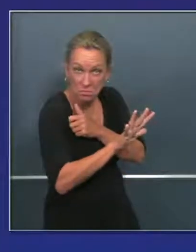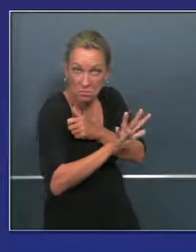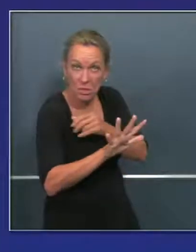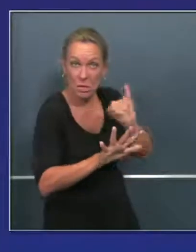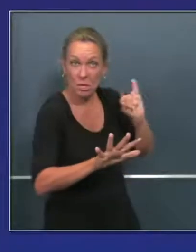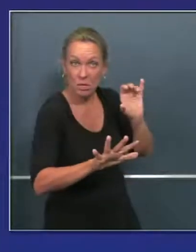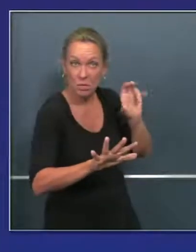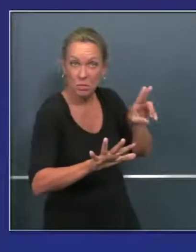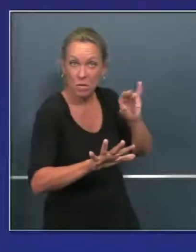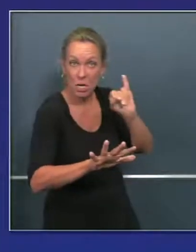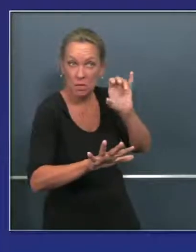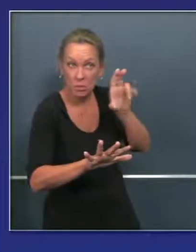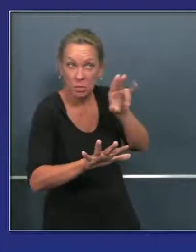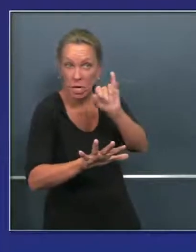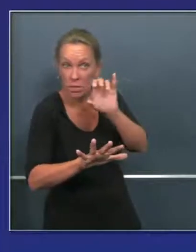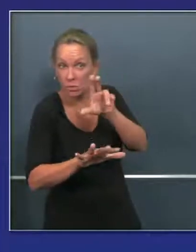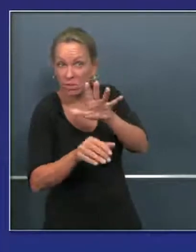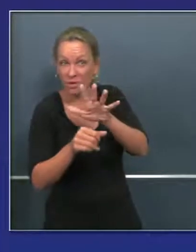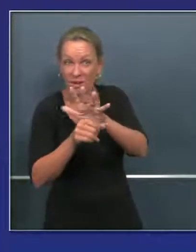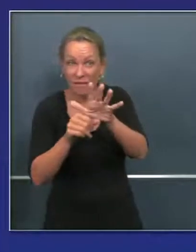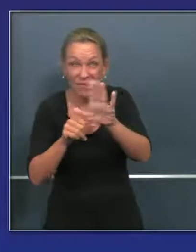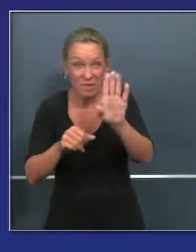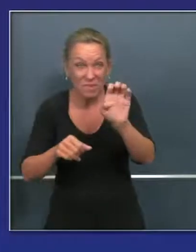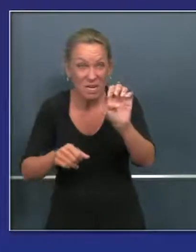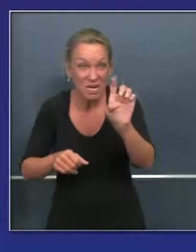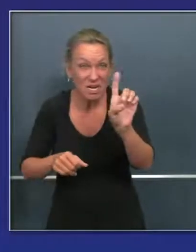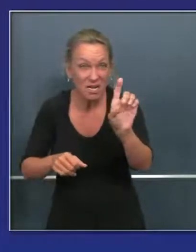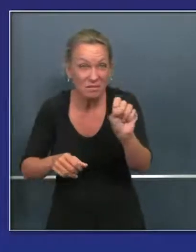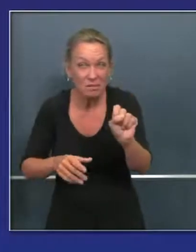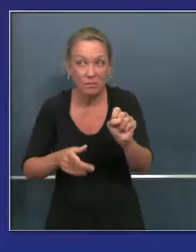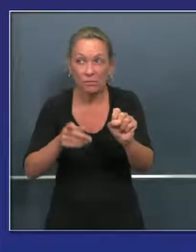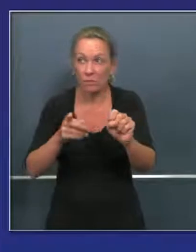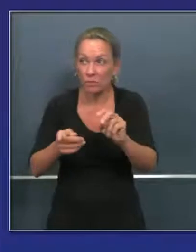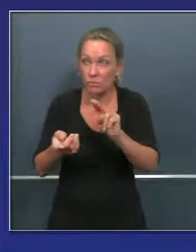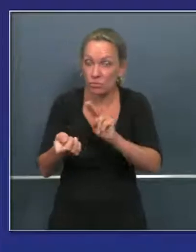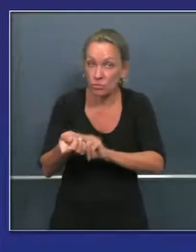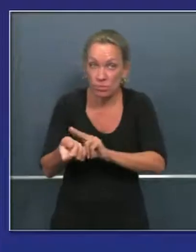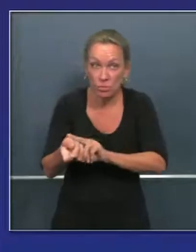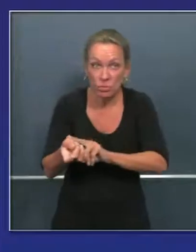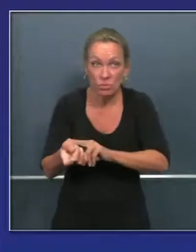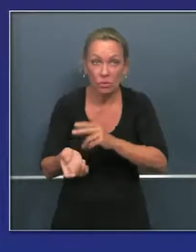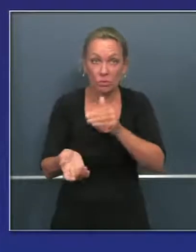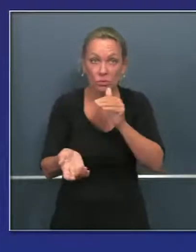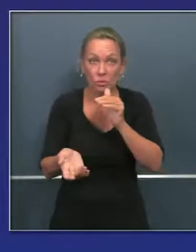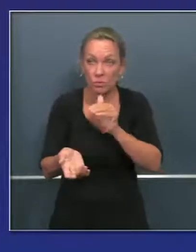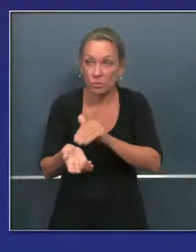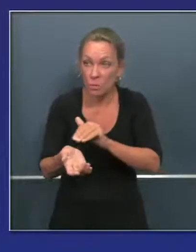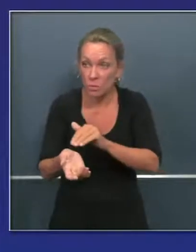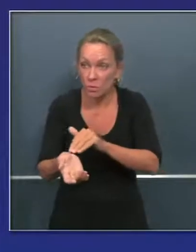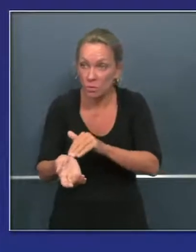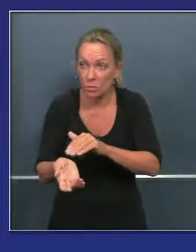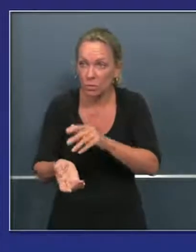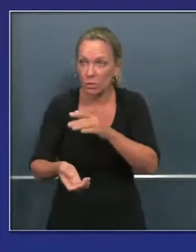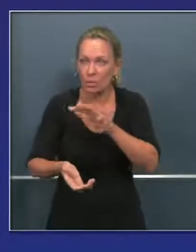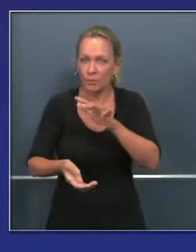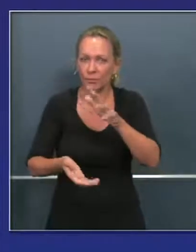gear and worked to really build out a robust framework for our planning purposes in this